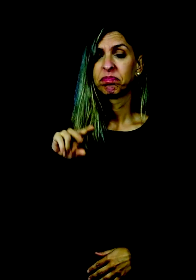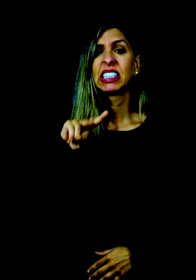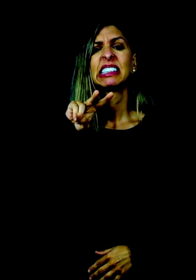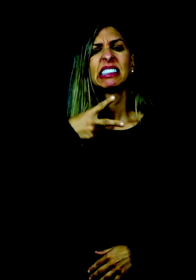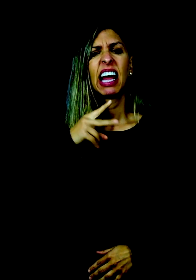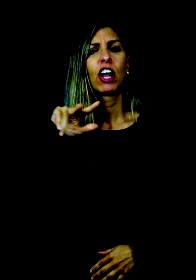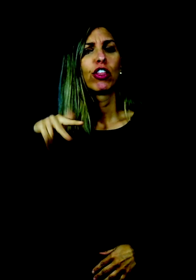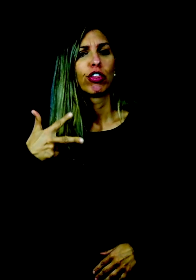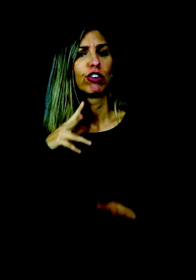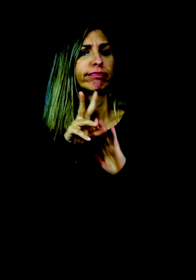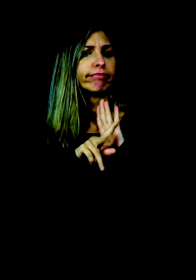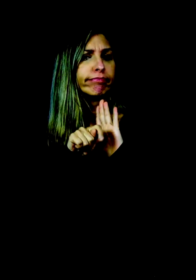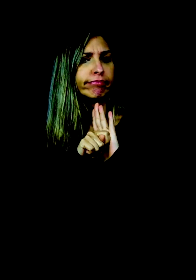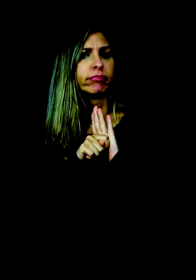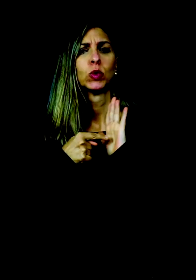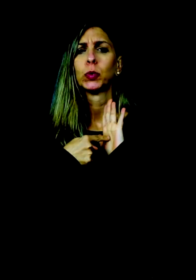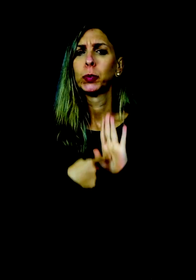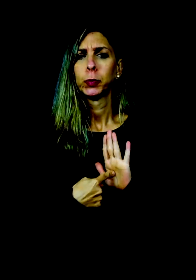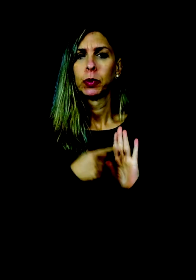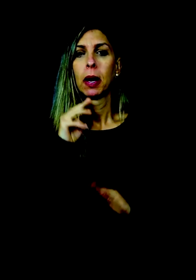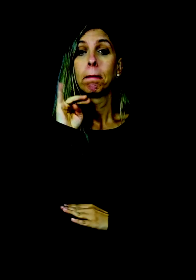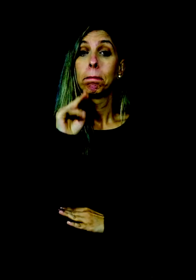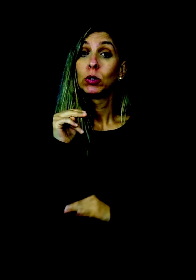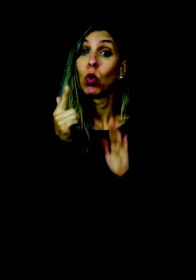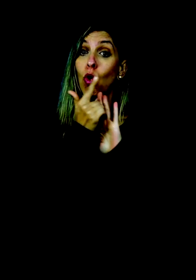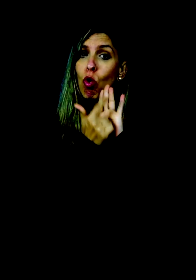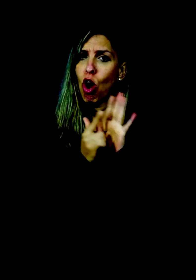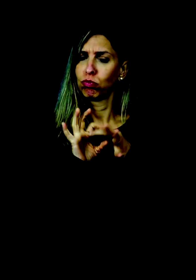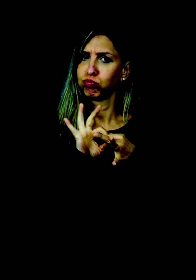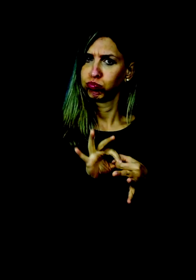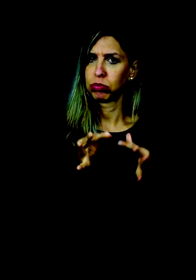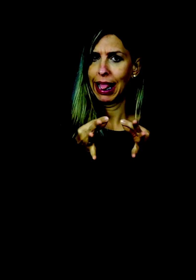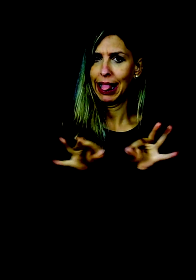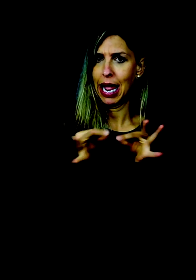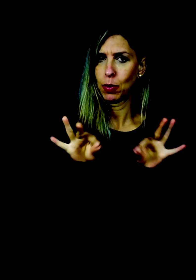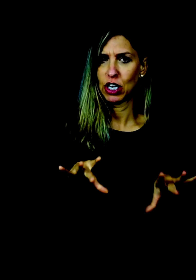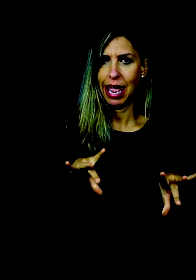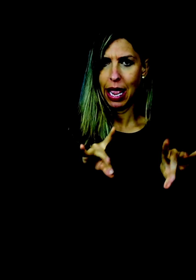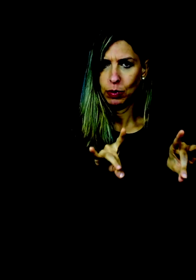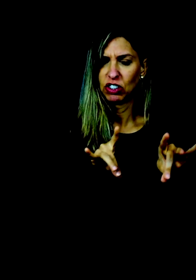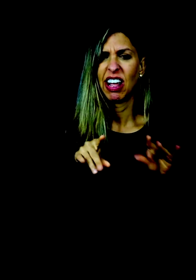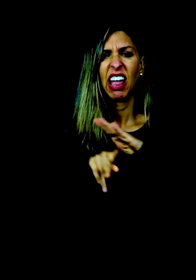In the second and third videos, we explained the laws we have for language acquisition and